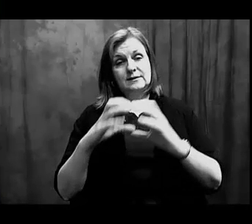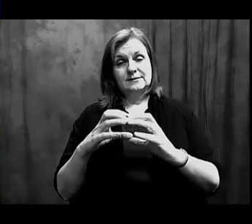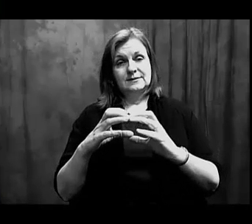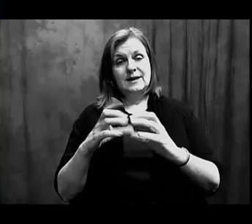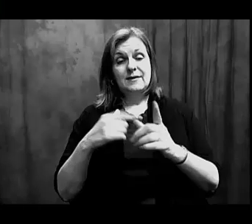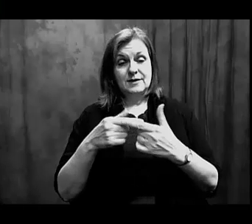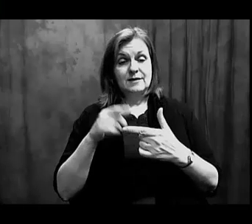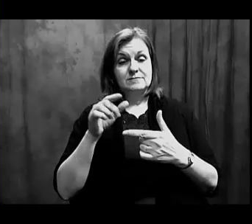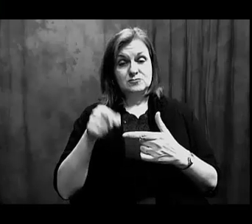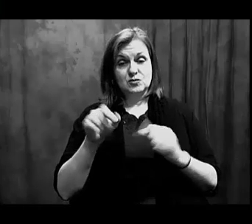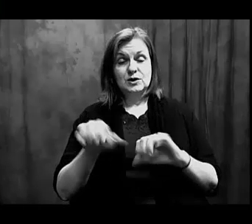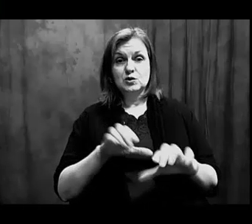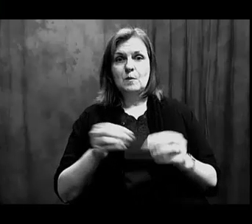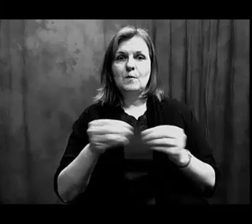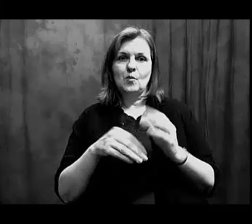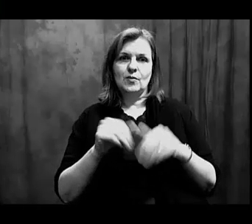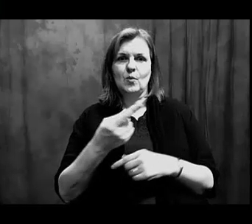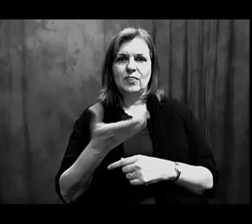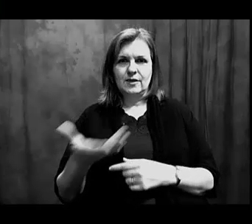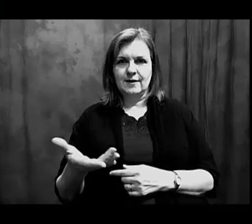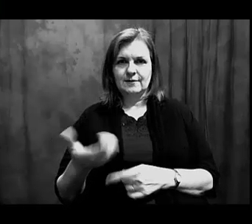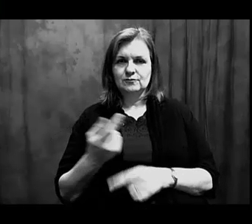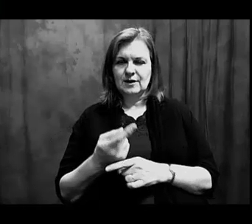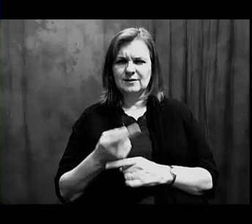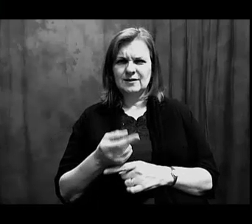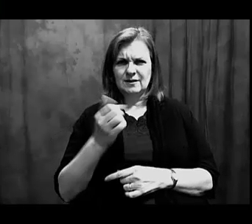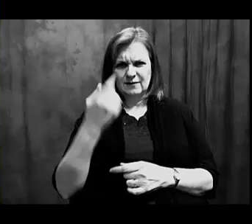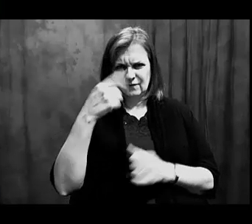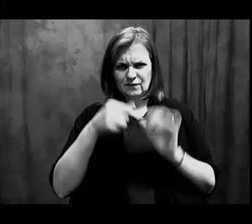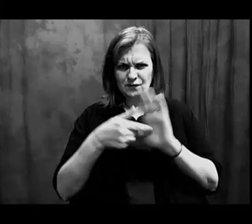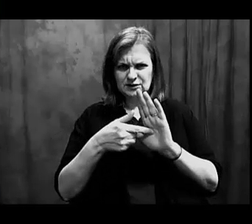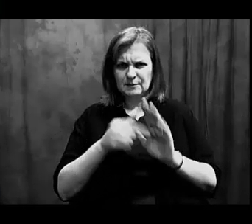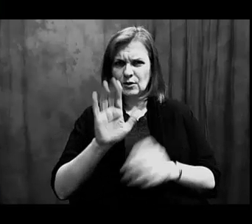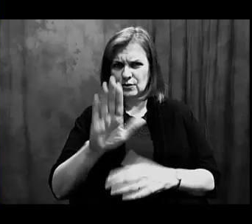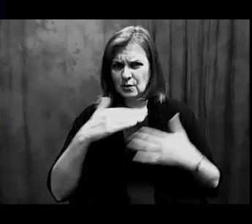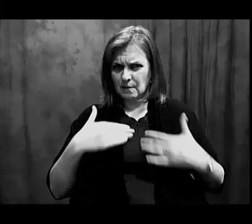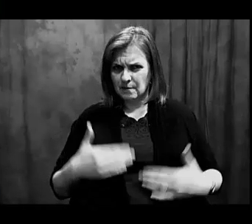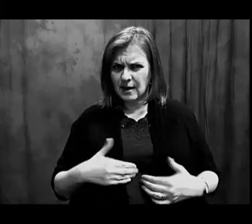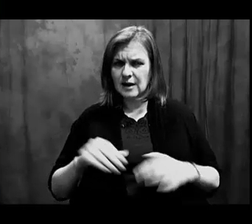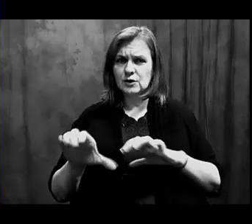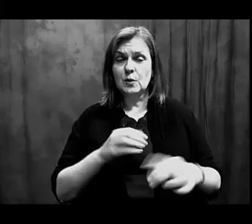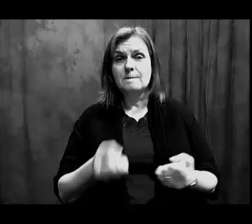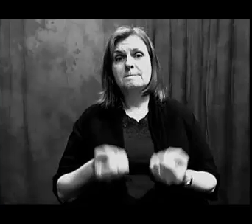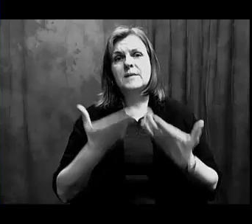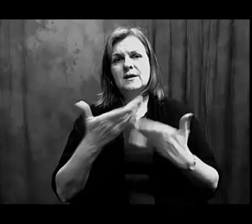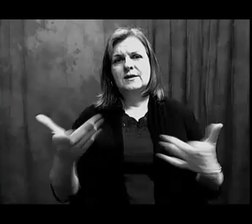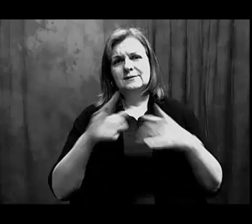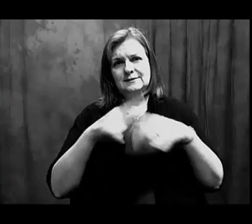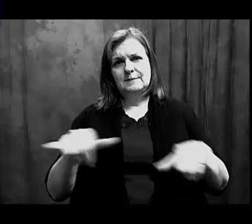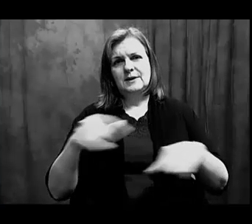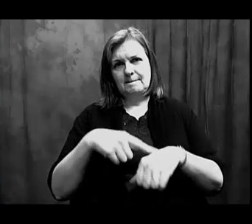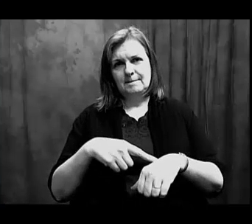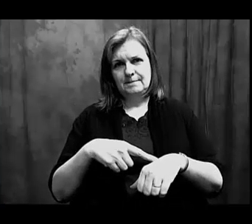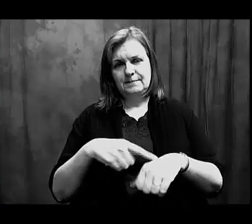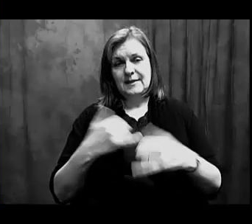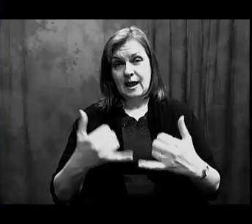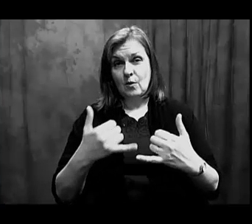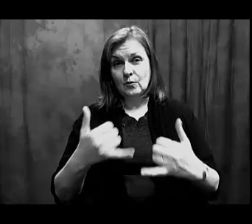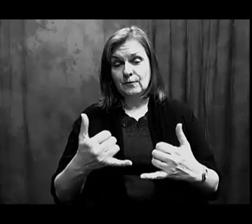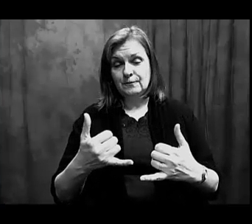essentially multitask - right? your body is doing many many things at one time this is critical for